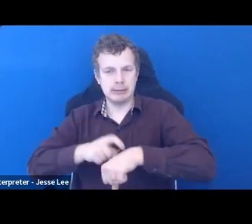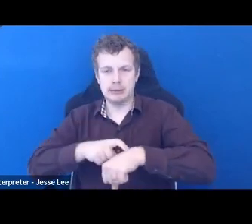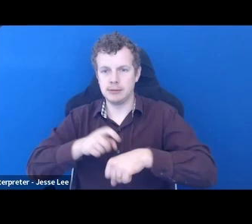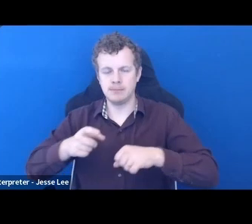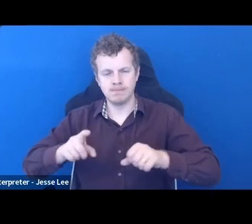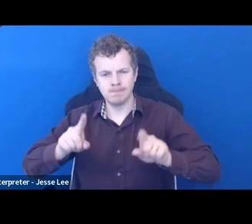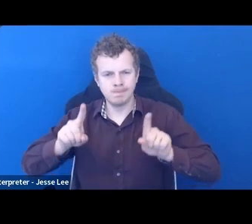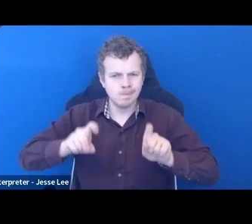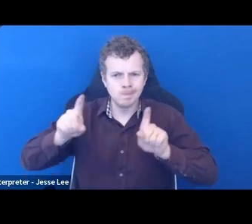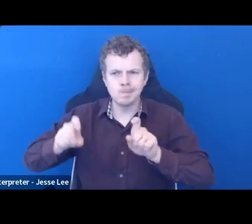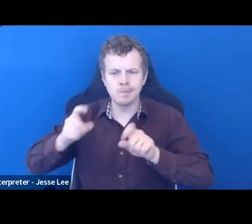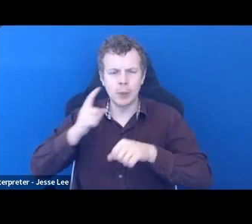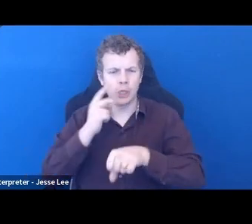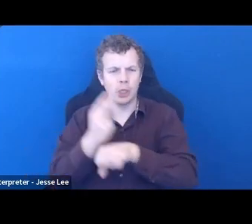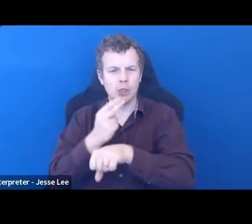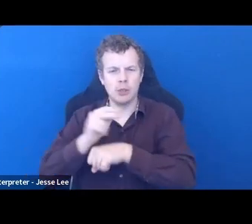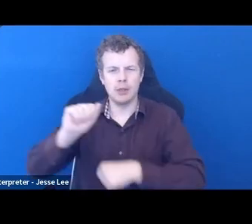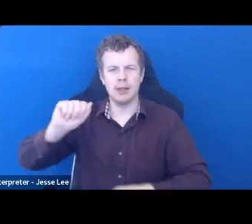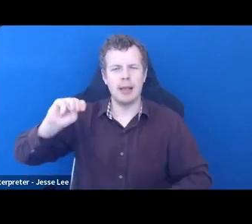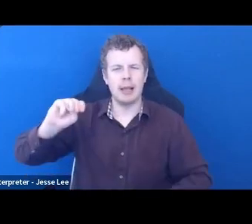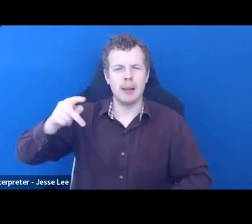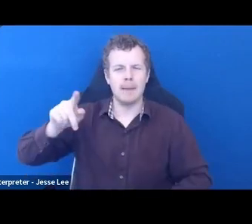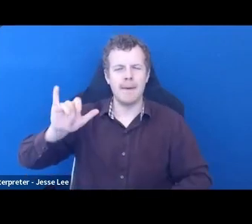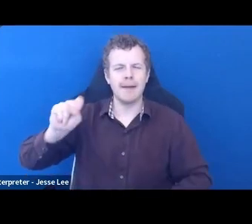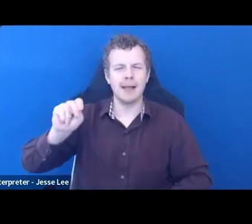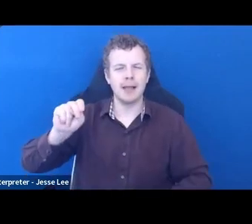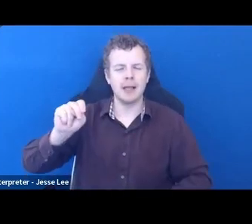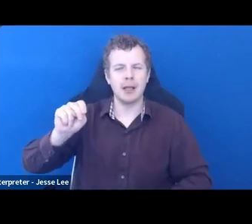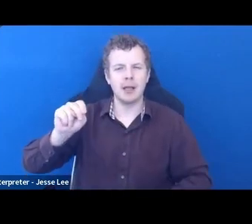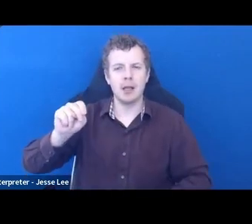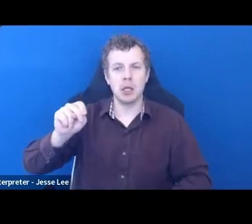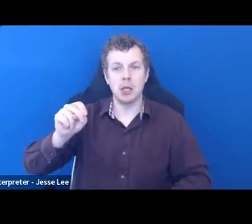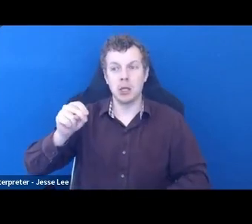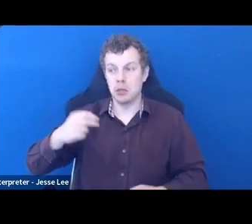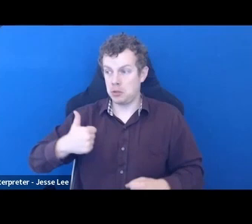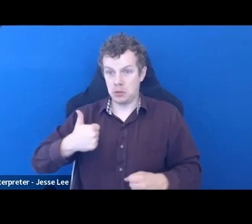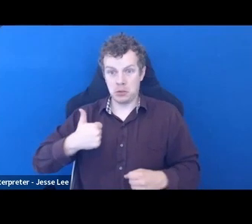that really relatively speaking has no financial disadvantage.